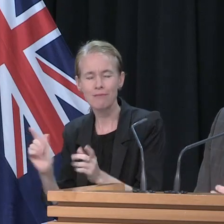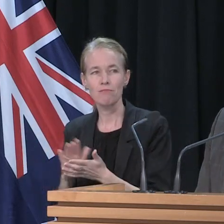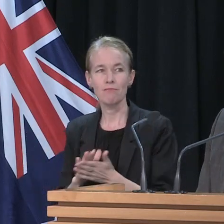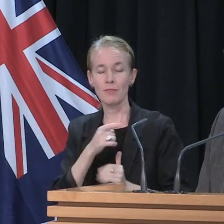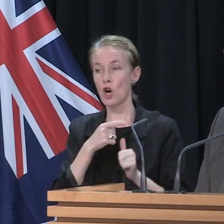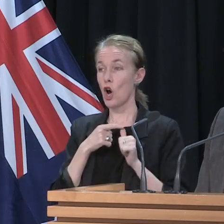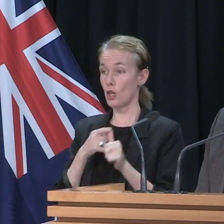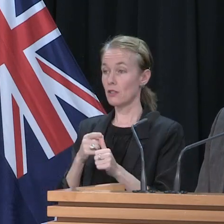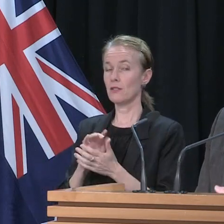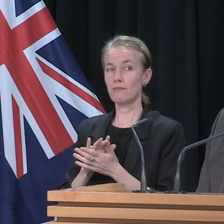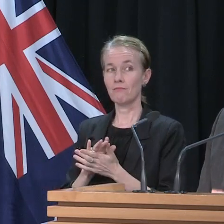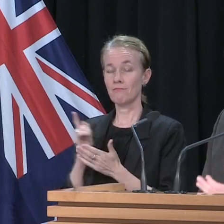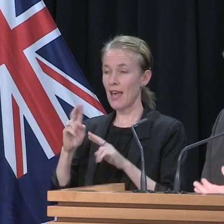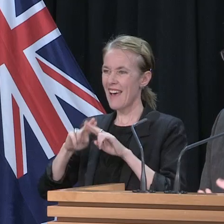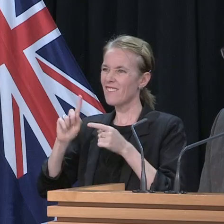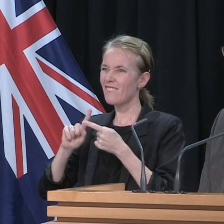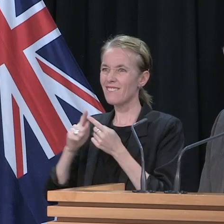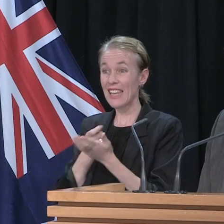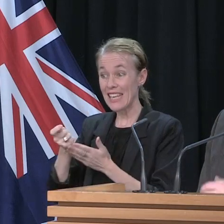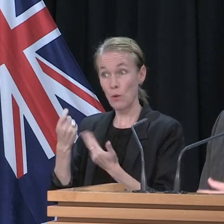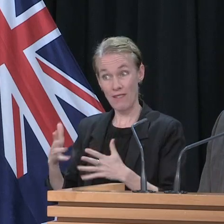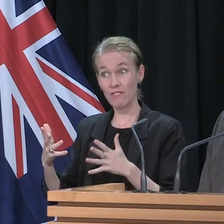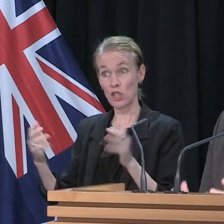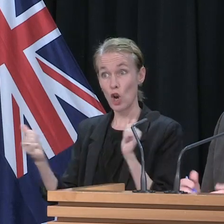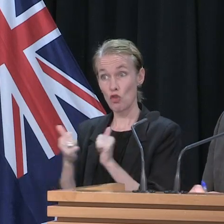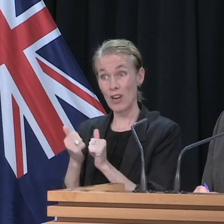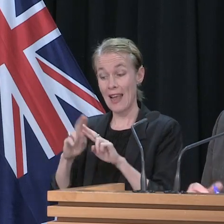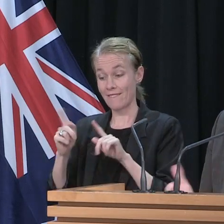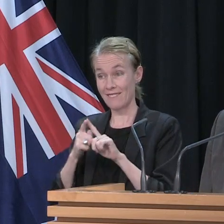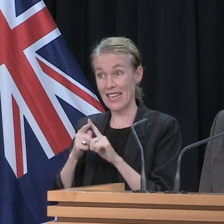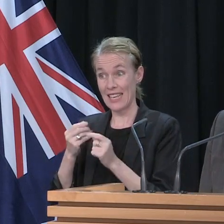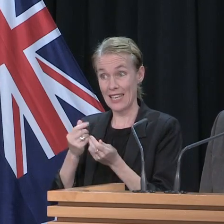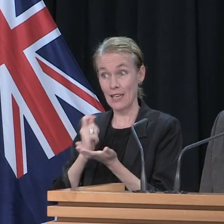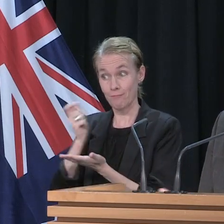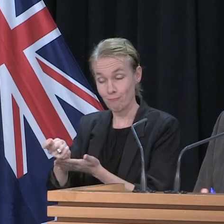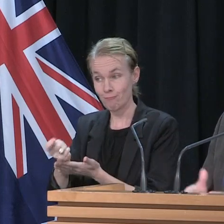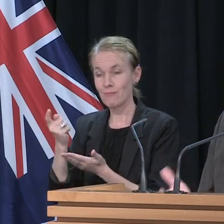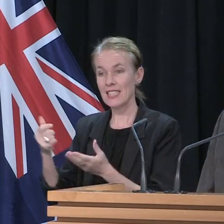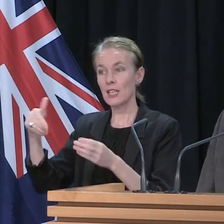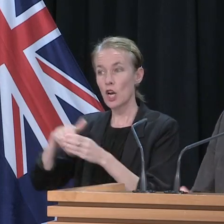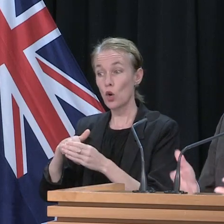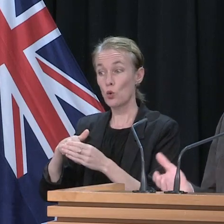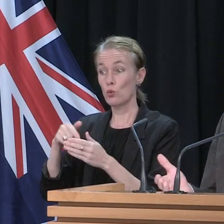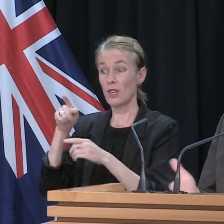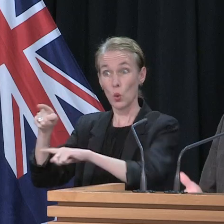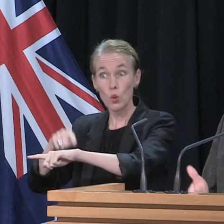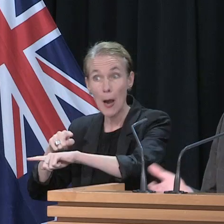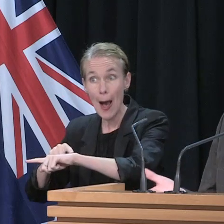specifically the supplies or how does that work? >> DR They receive a fee and it's a fee